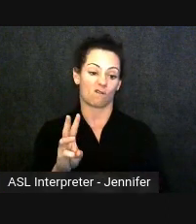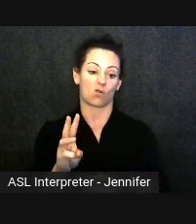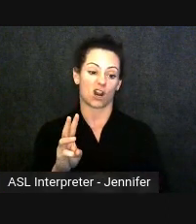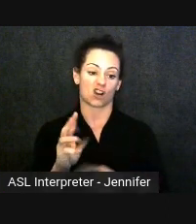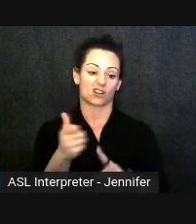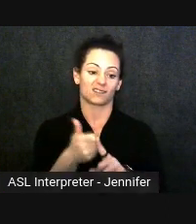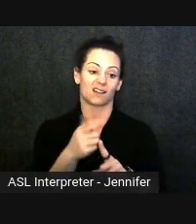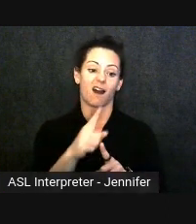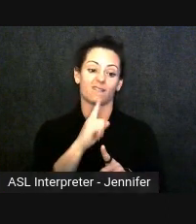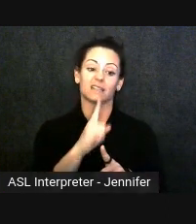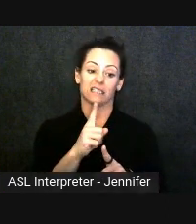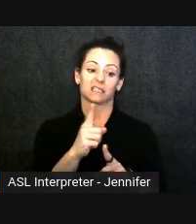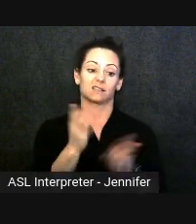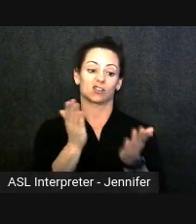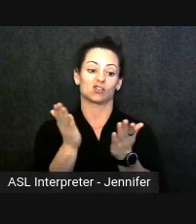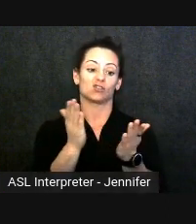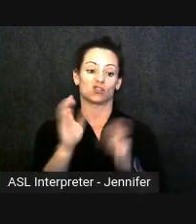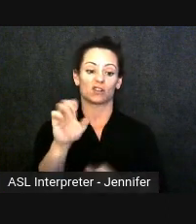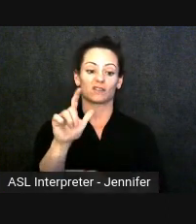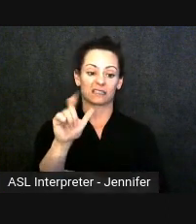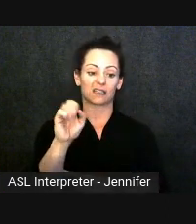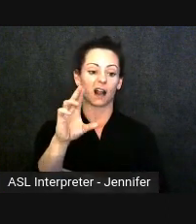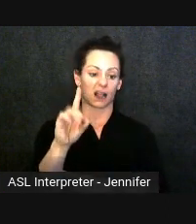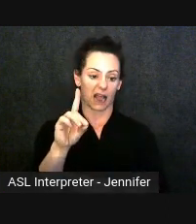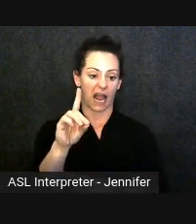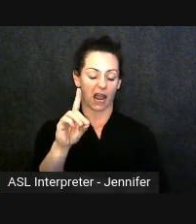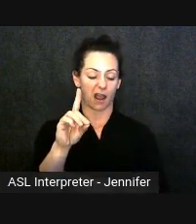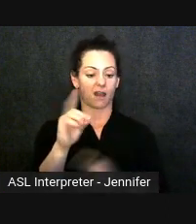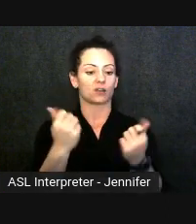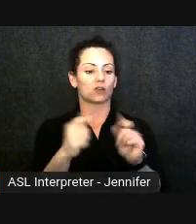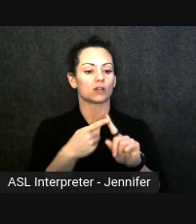It tries to cover all of those more niche applications